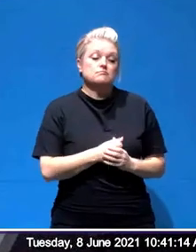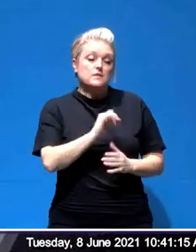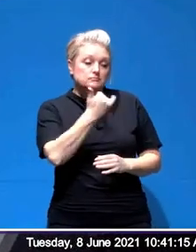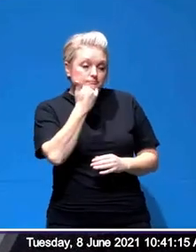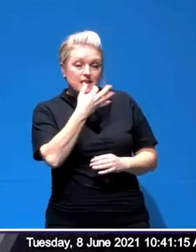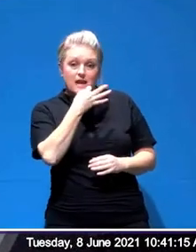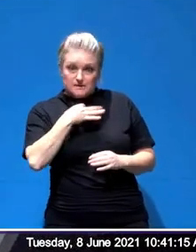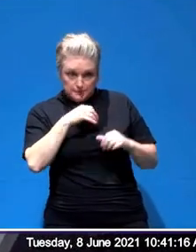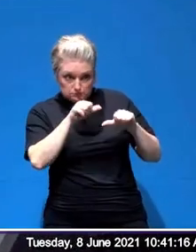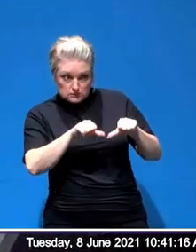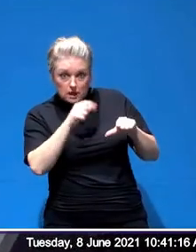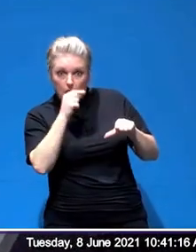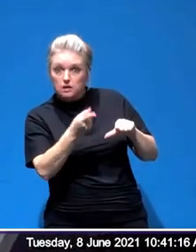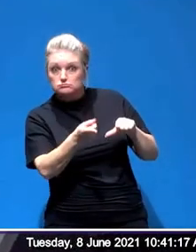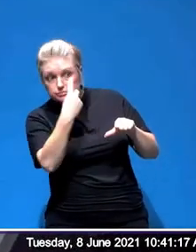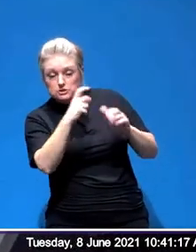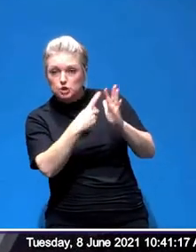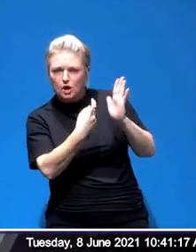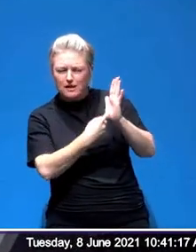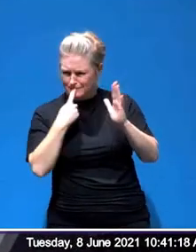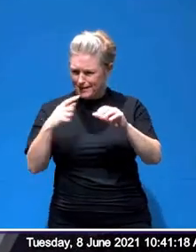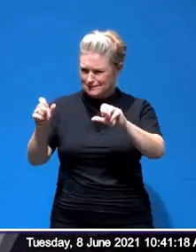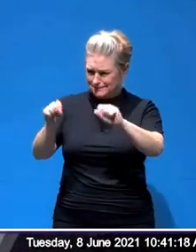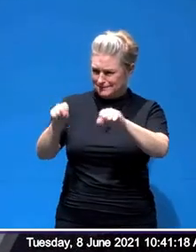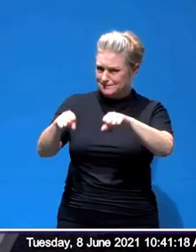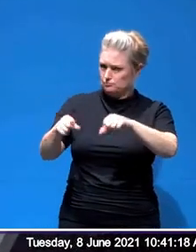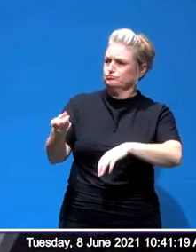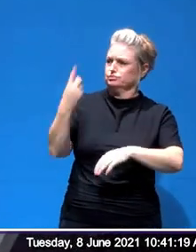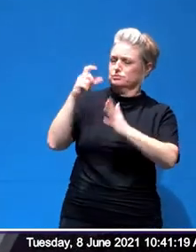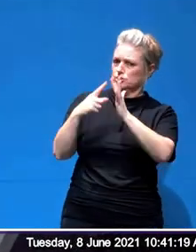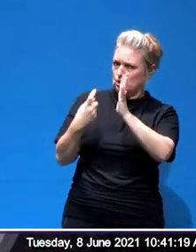At 8.33 that night, the locum doctor called me.